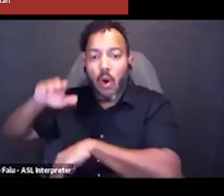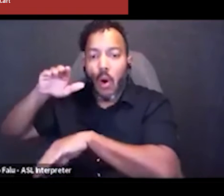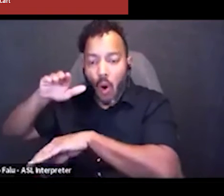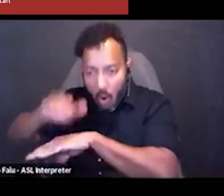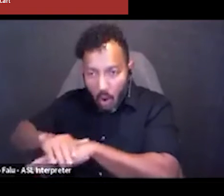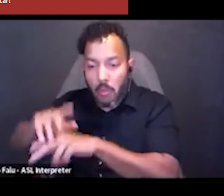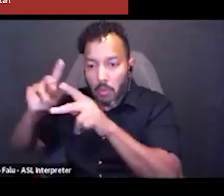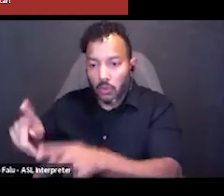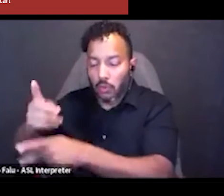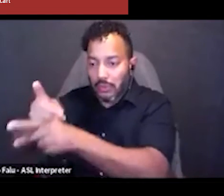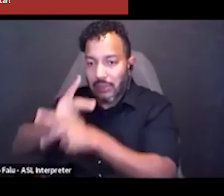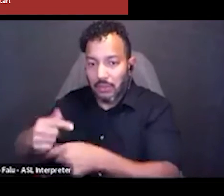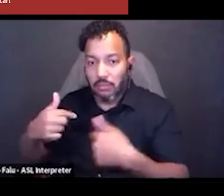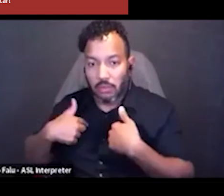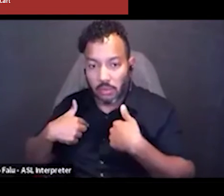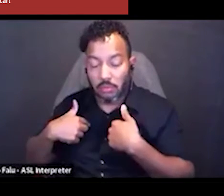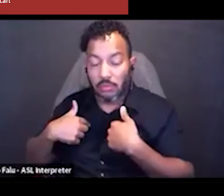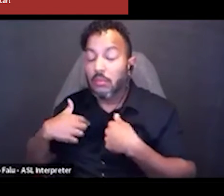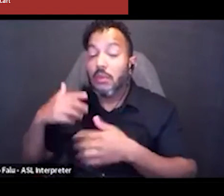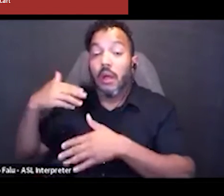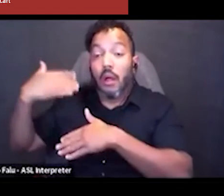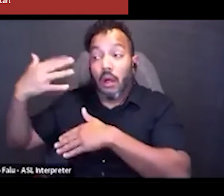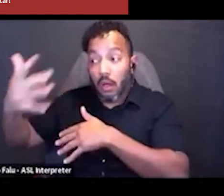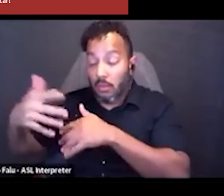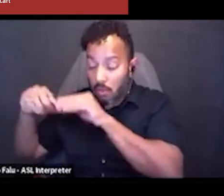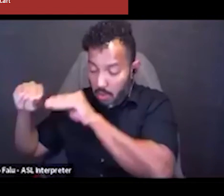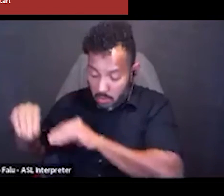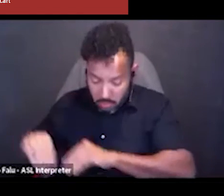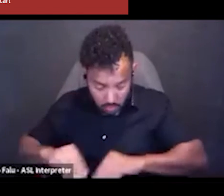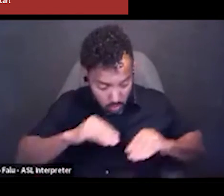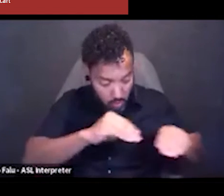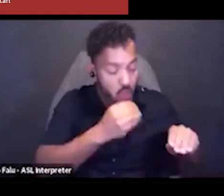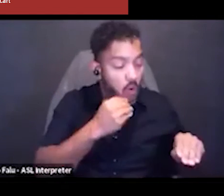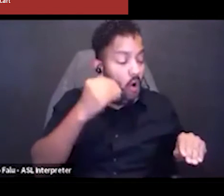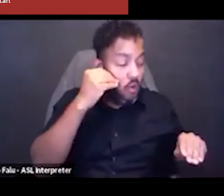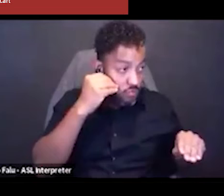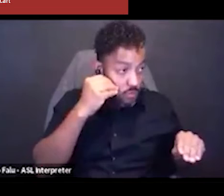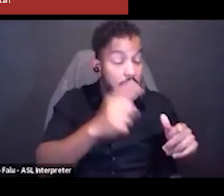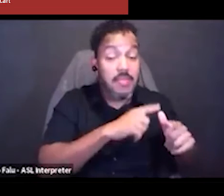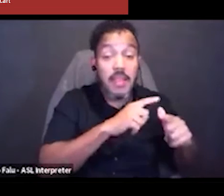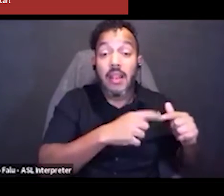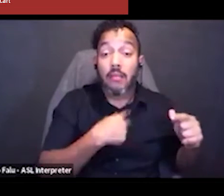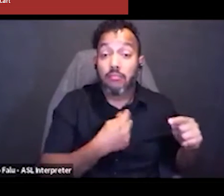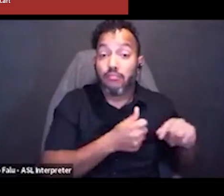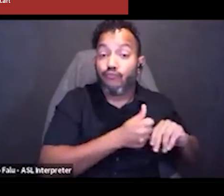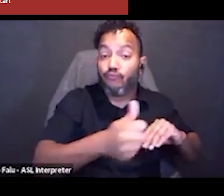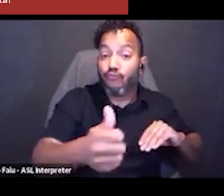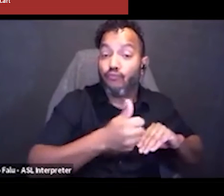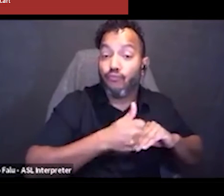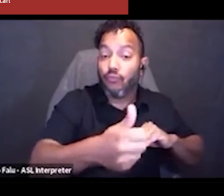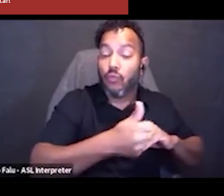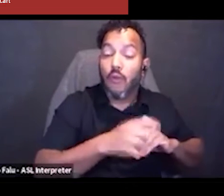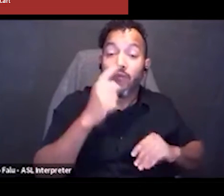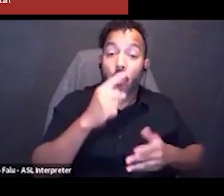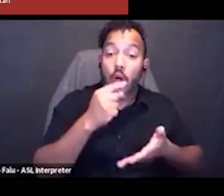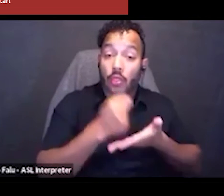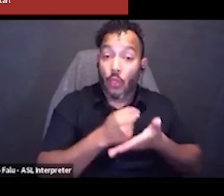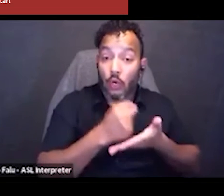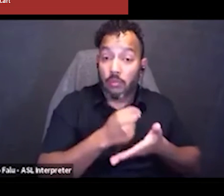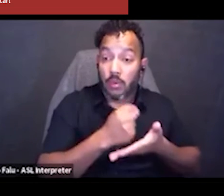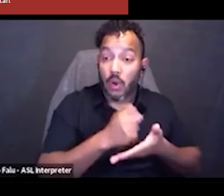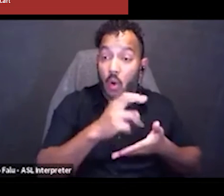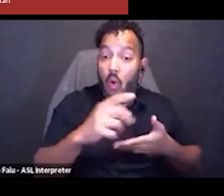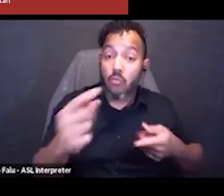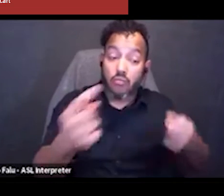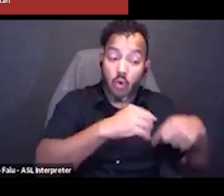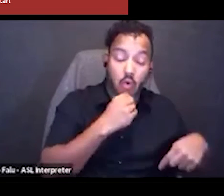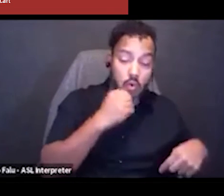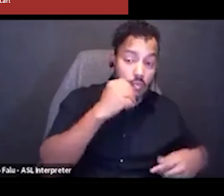But since being home having out-patient therapy, I can be left home on my own all the time.